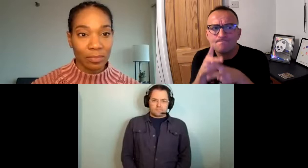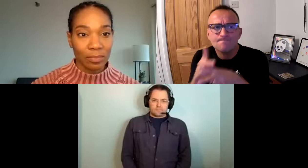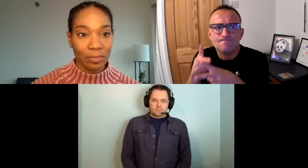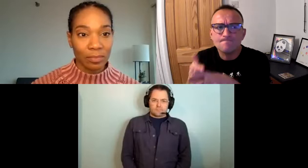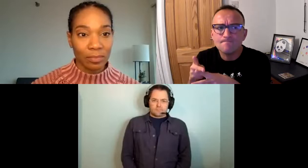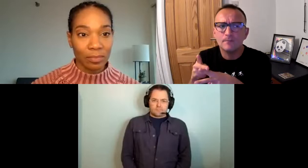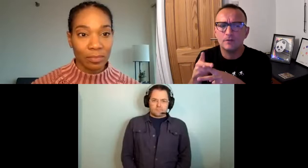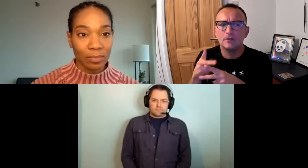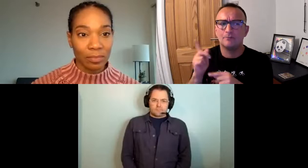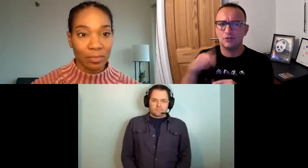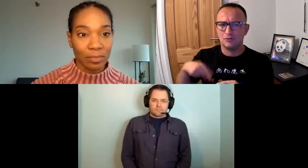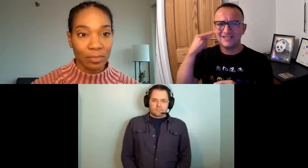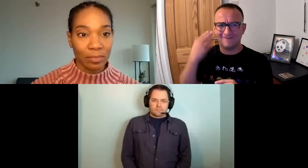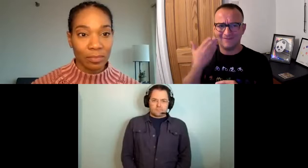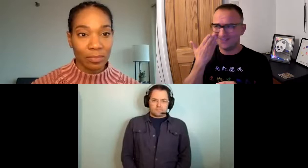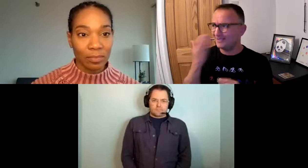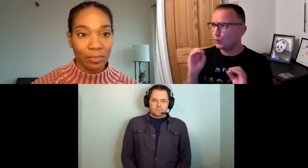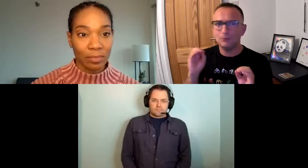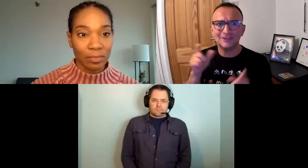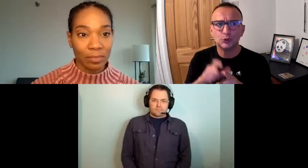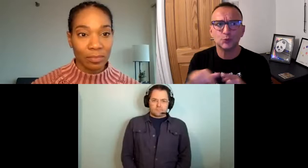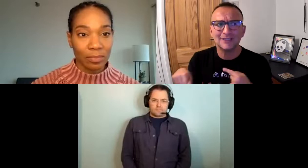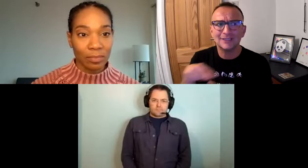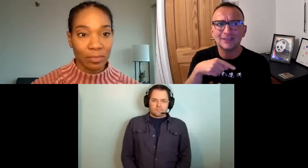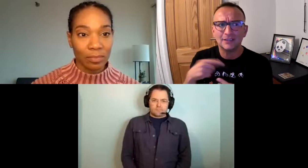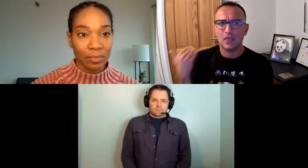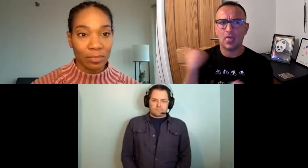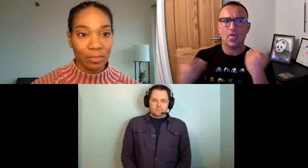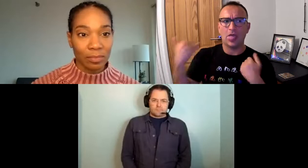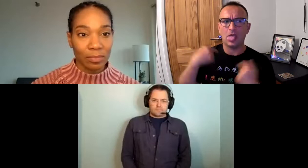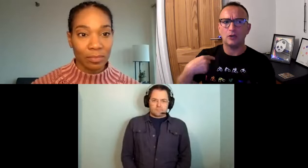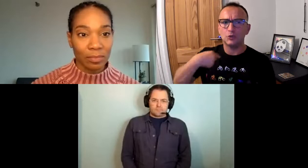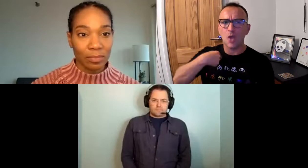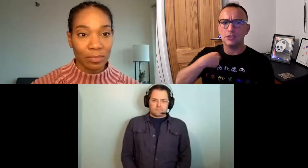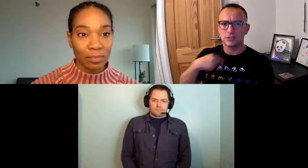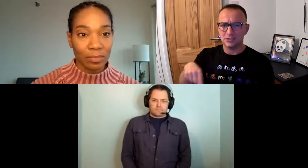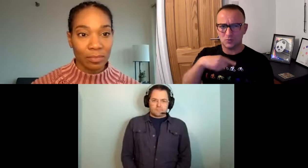to be paid to be bastions of that language in some